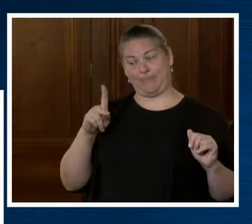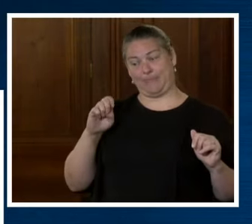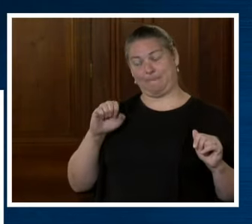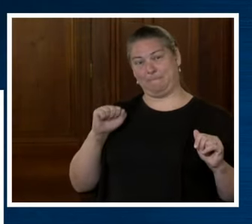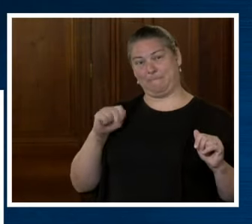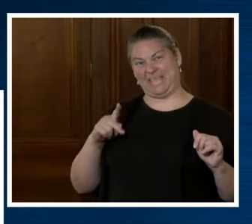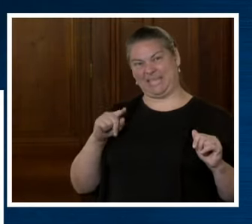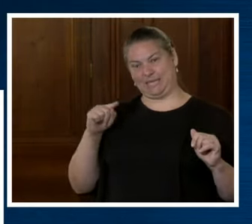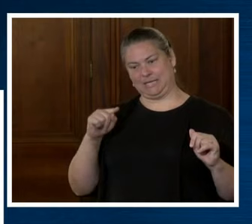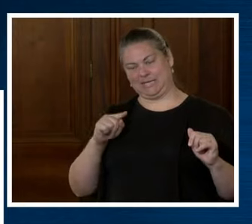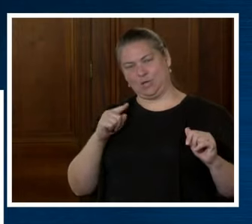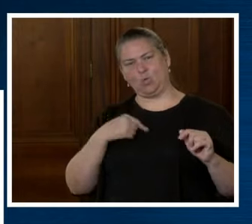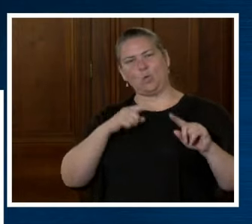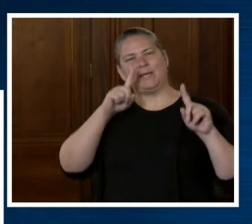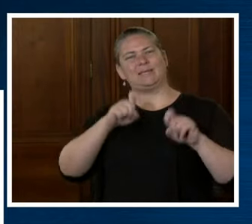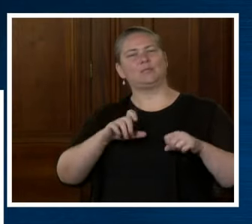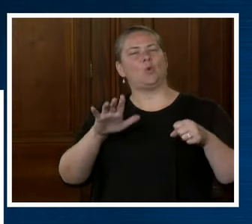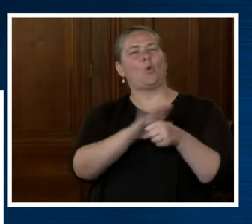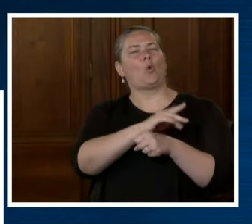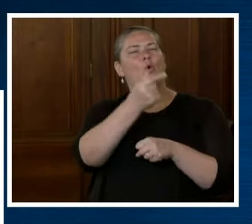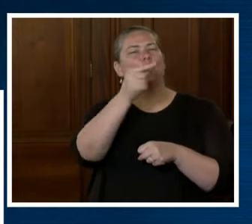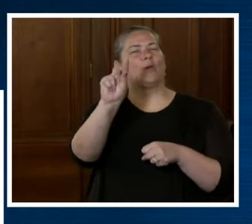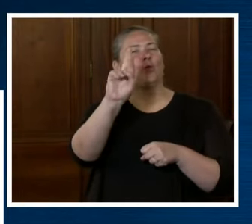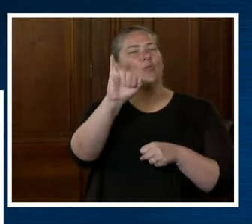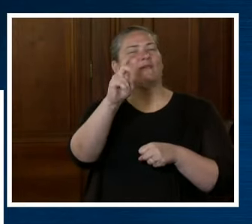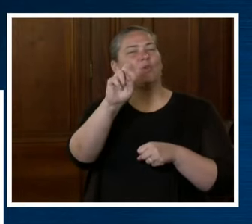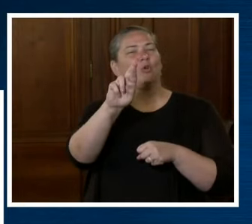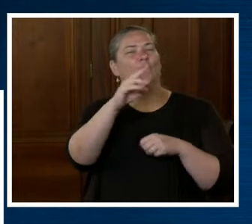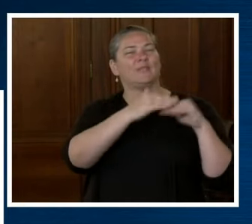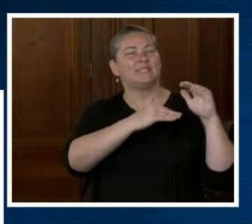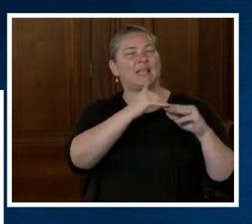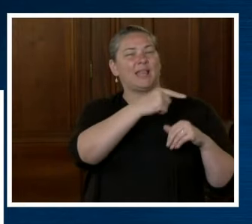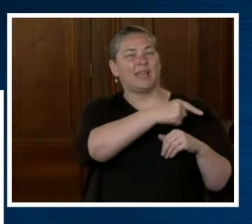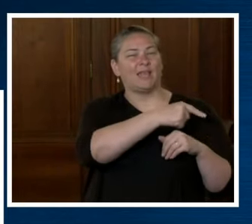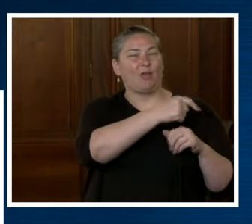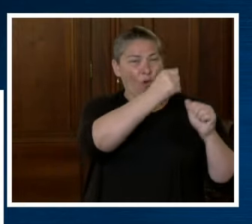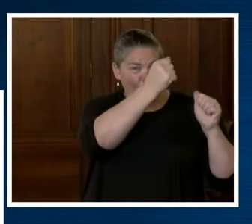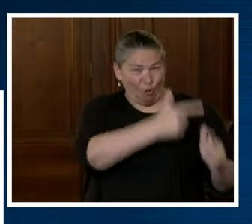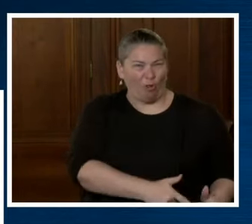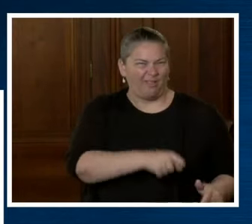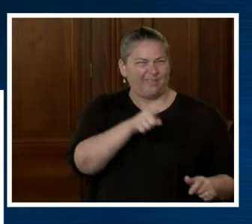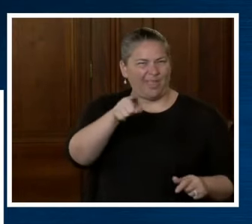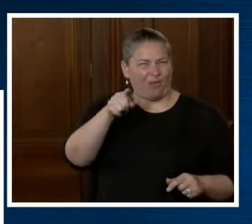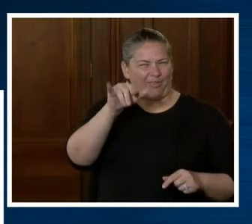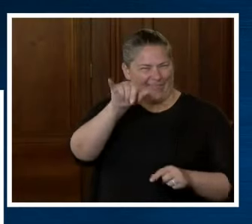SAYS WE HAVE TO BE DOING IT, IS PROVIDING US HUNDREDS OF MILLIONS OF DOLLARS TO DO IT.